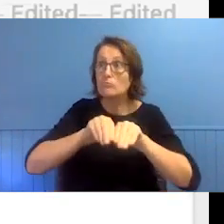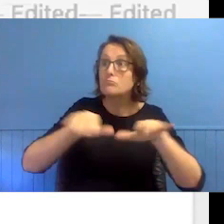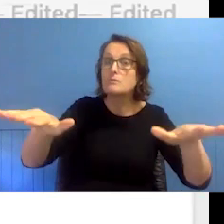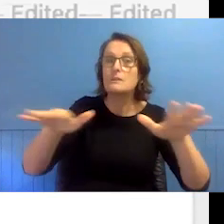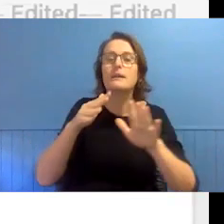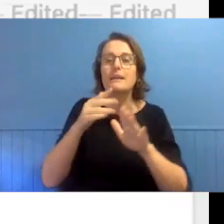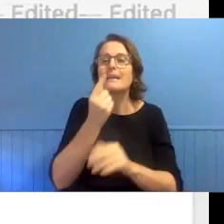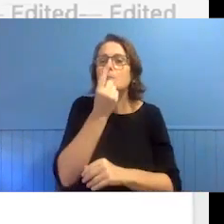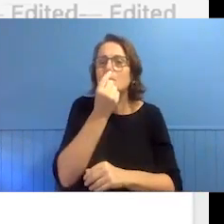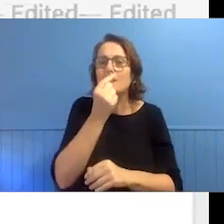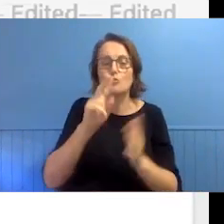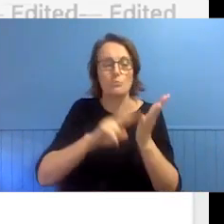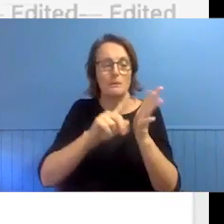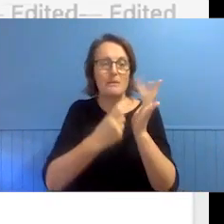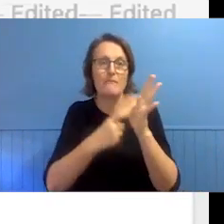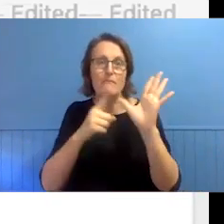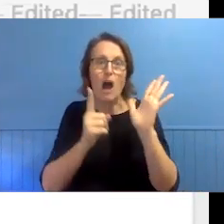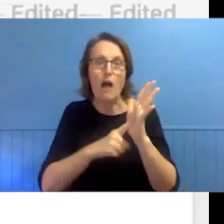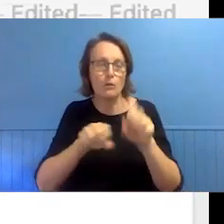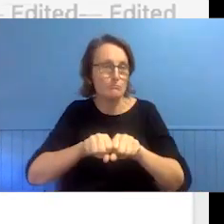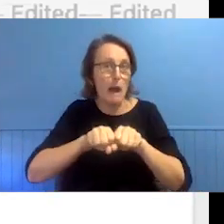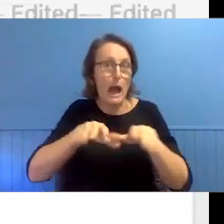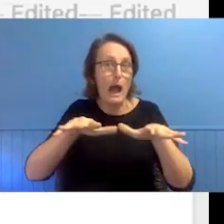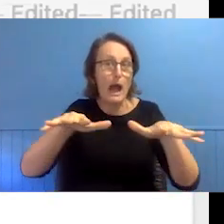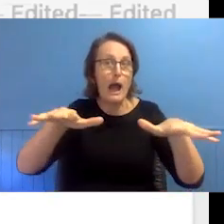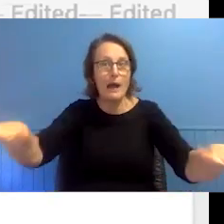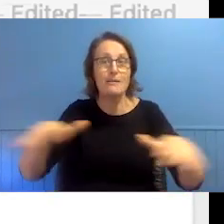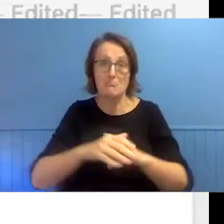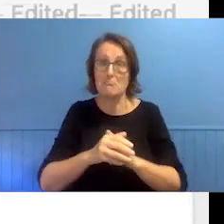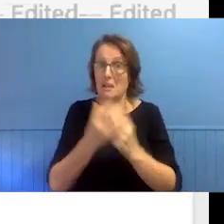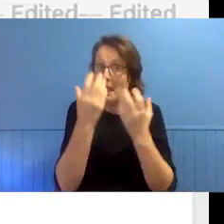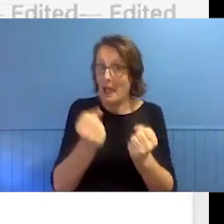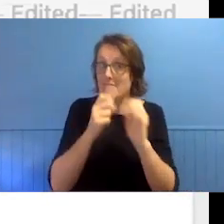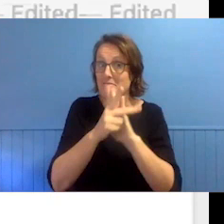huge audience as we see videos do. It's worth noting the dark arts or